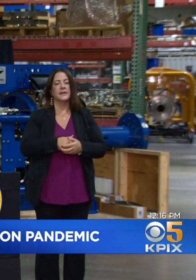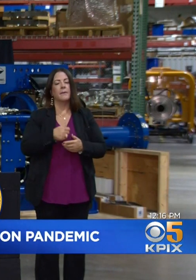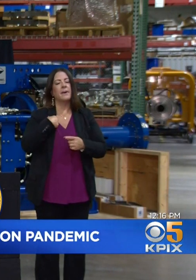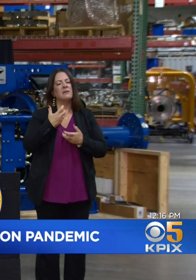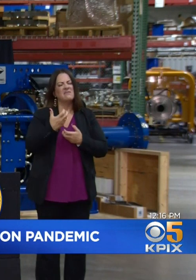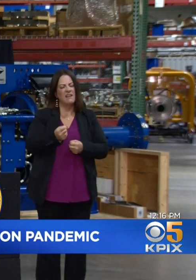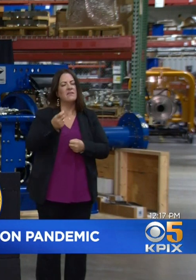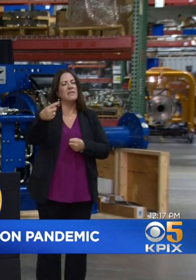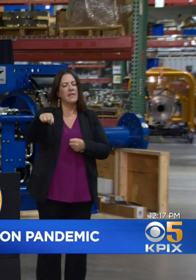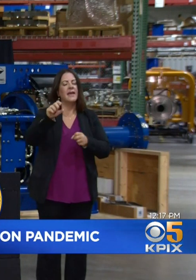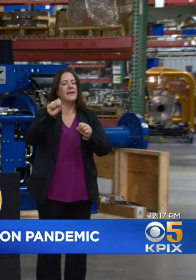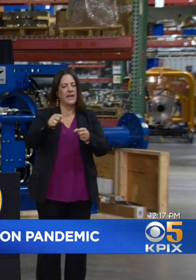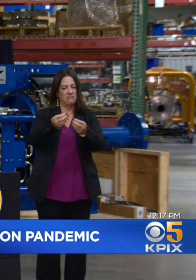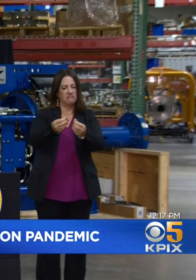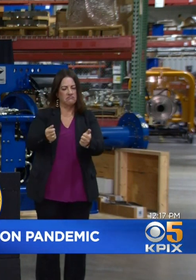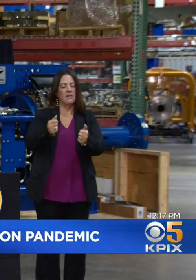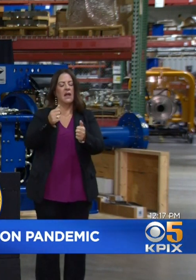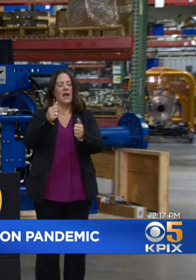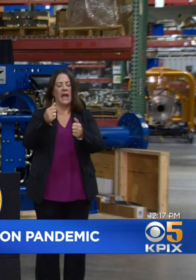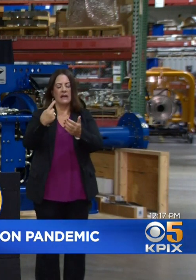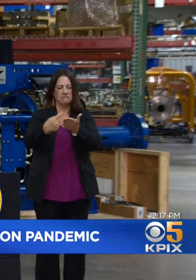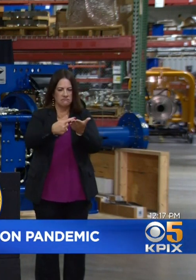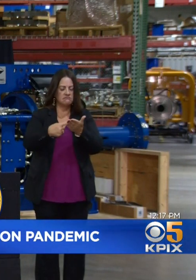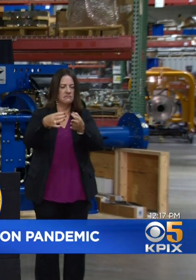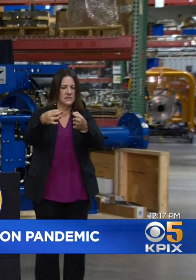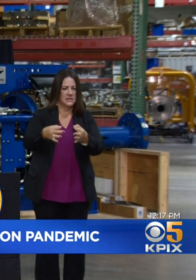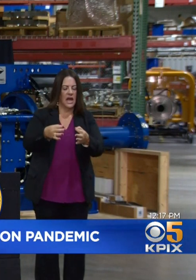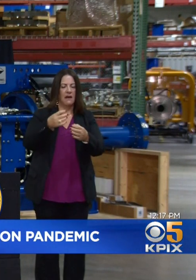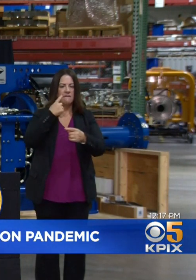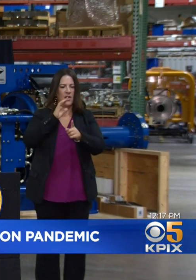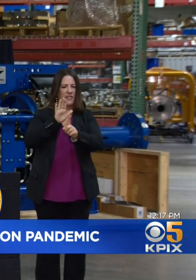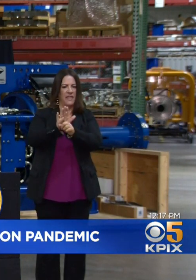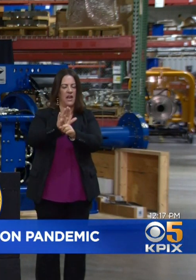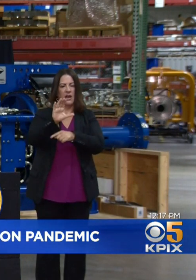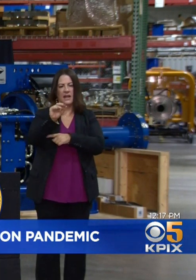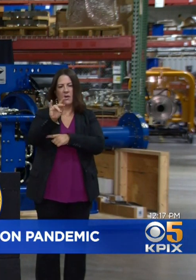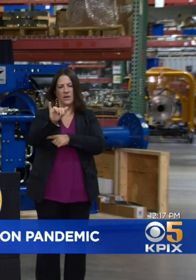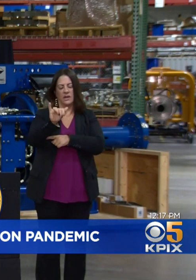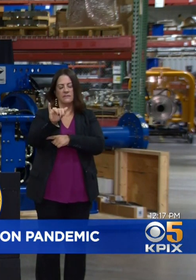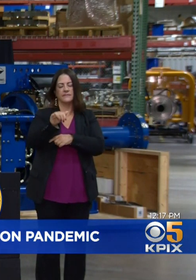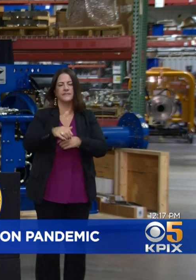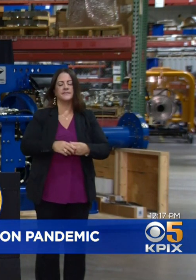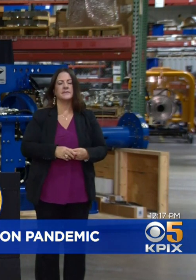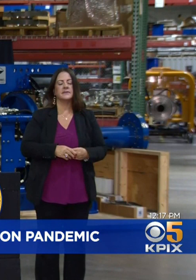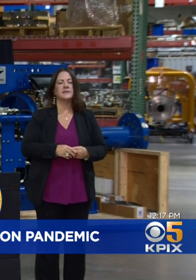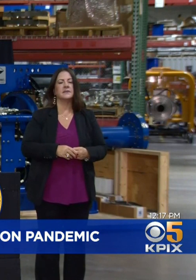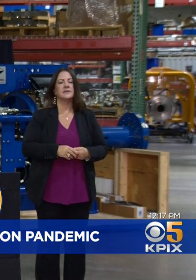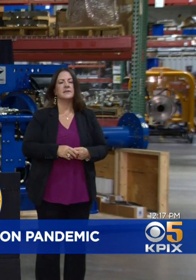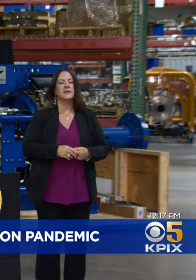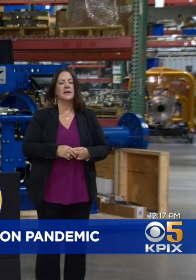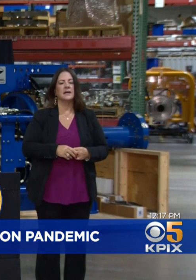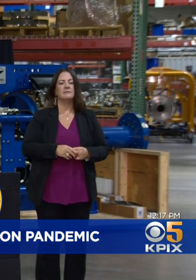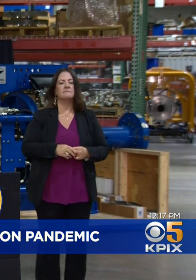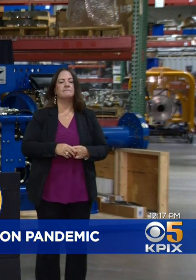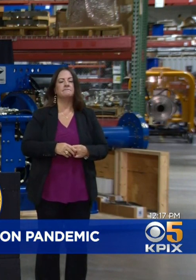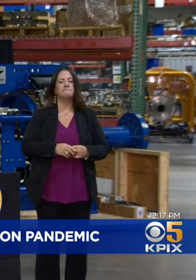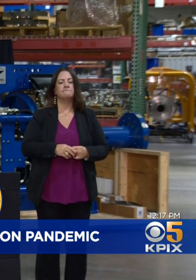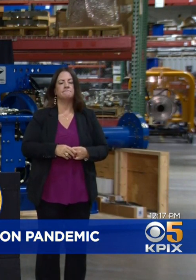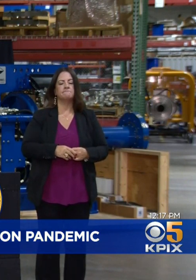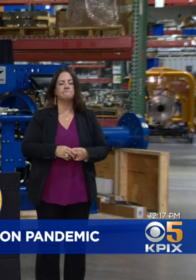IF THEY ARE NOT ABLE TO COME TO SOME CONSENSUS, I AM COMMITTED TO INTERVENING AS MY ROLE AND RESPONSIBILITY AS THE GOVERNOR OF THE STATE OF CALIFORNIA.